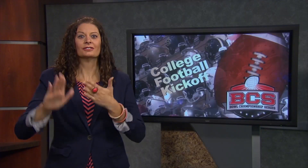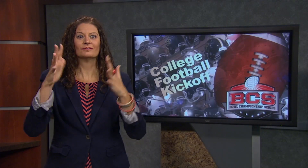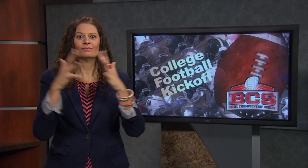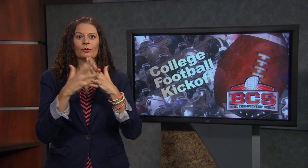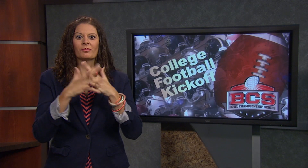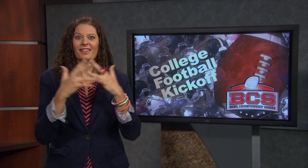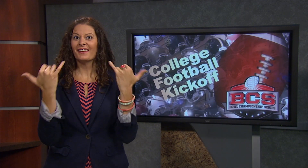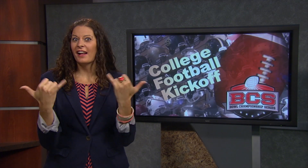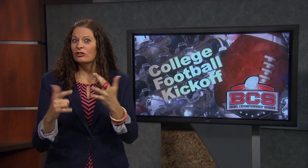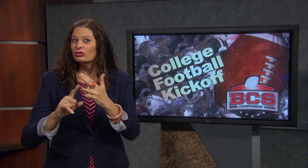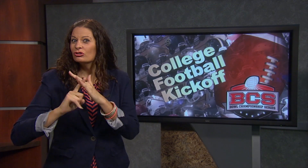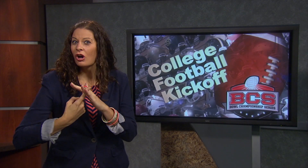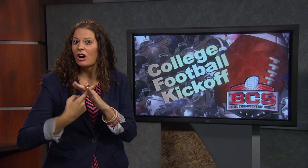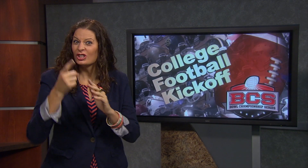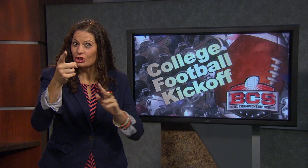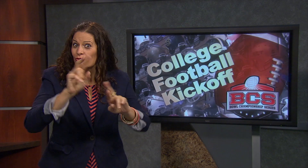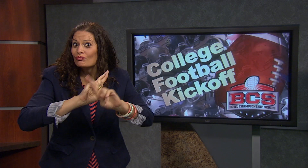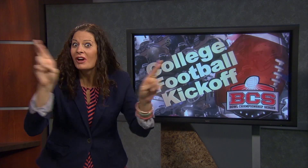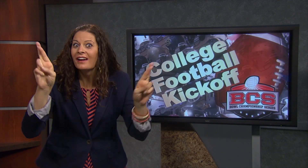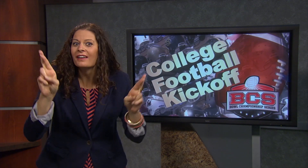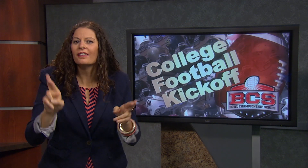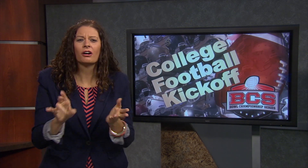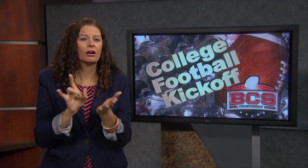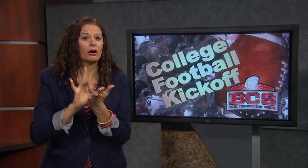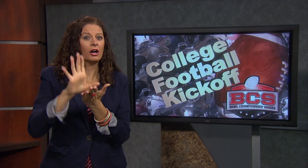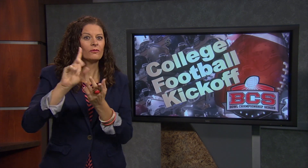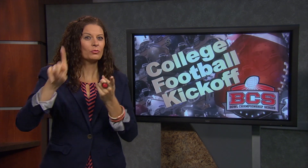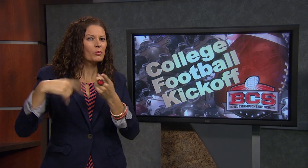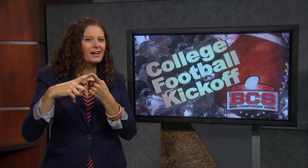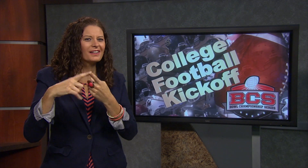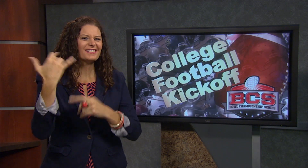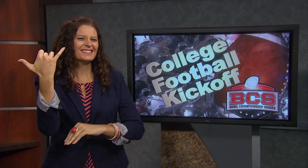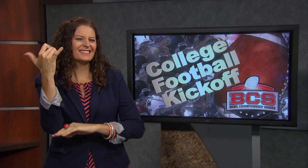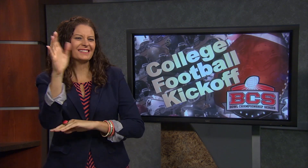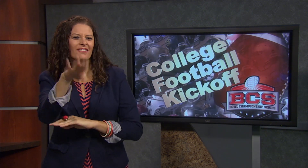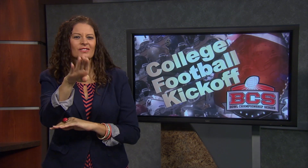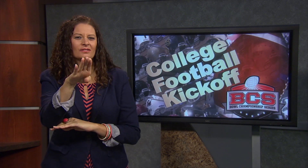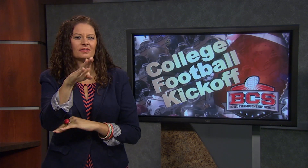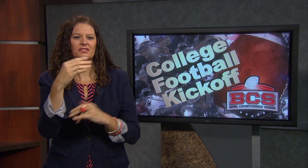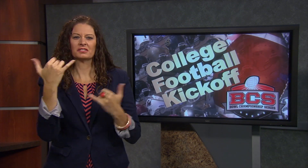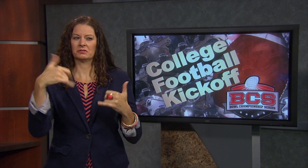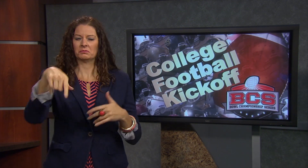Are you ready for College Football season!? The first game kick’s off this afternoon!